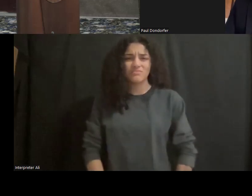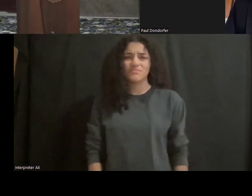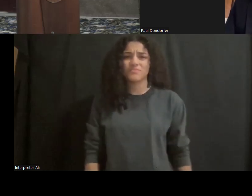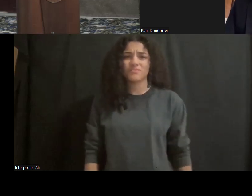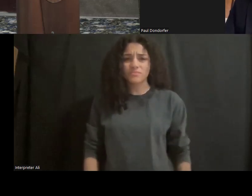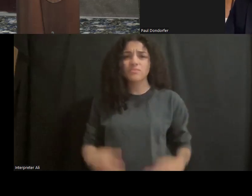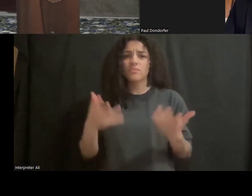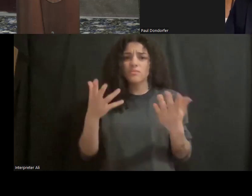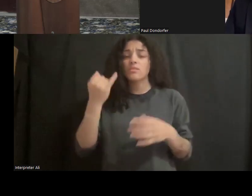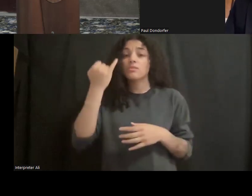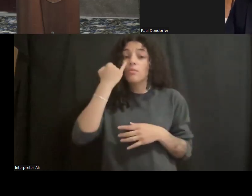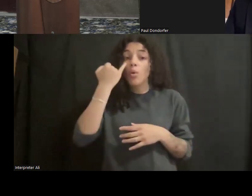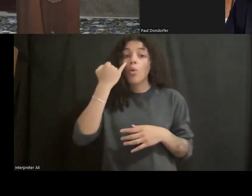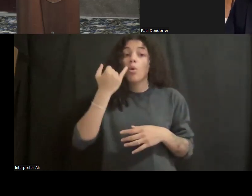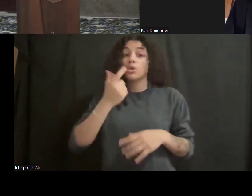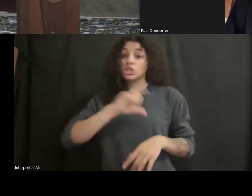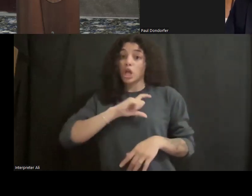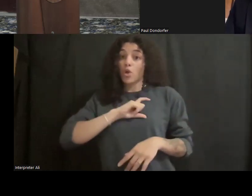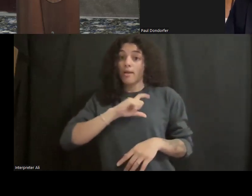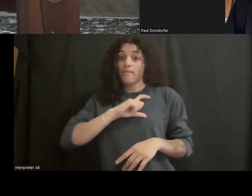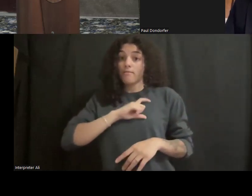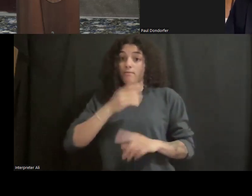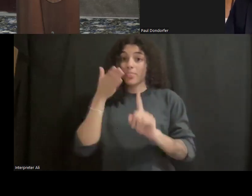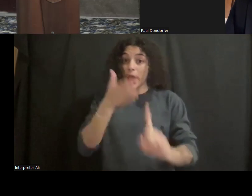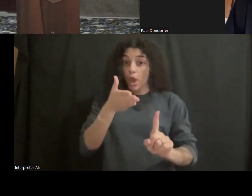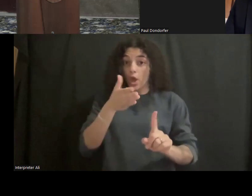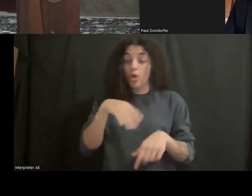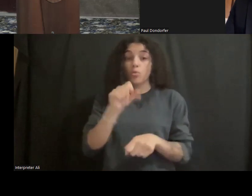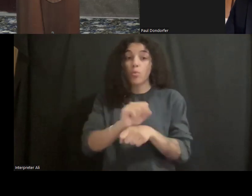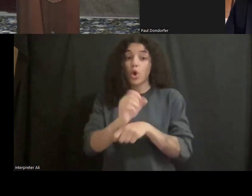that if we have a sheriff on duty in the building it will help deter some of the things that go on